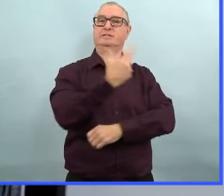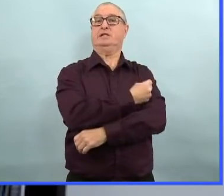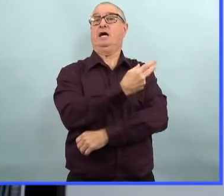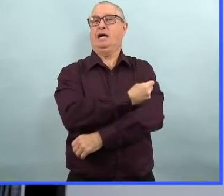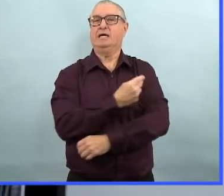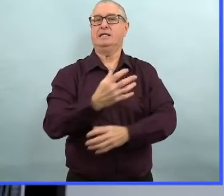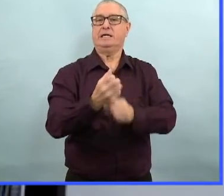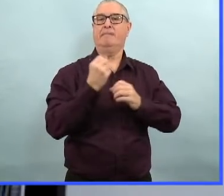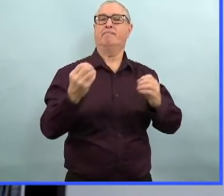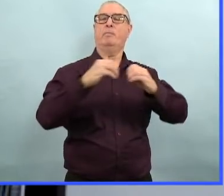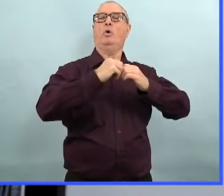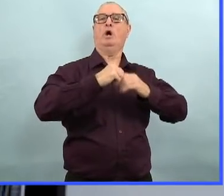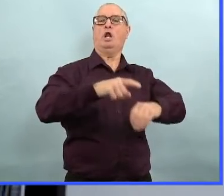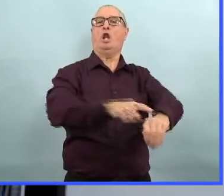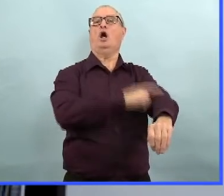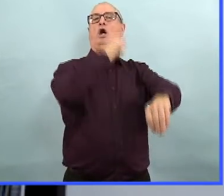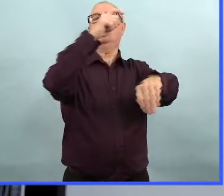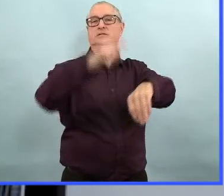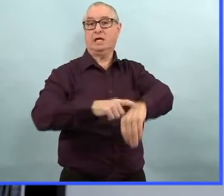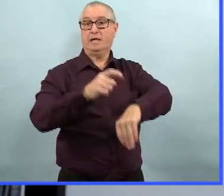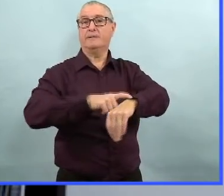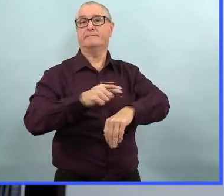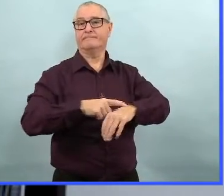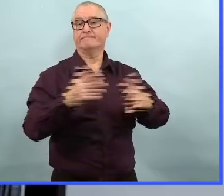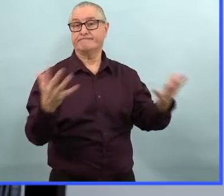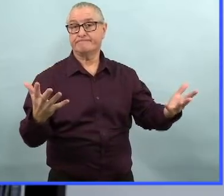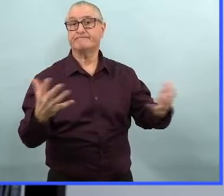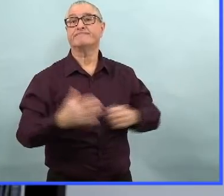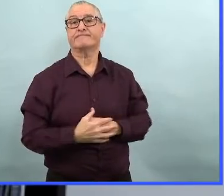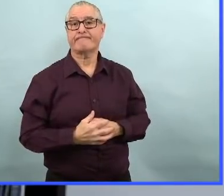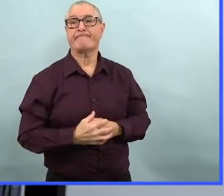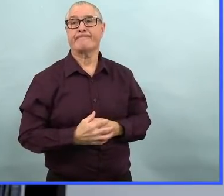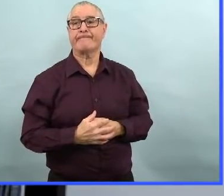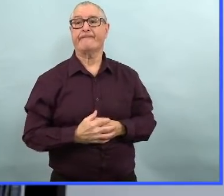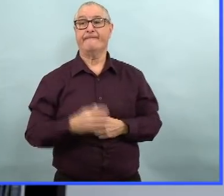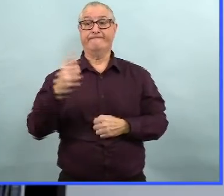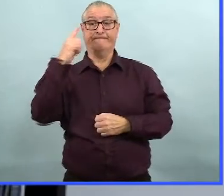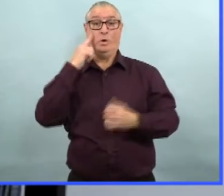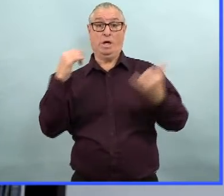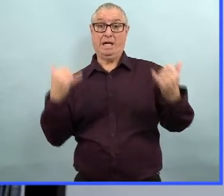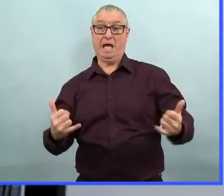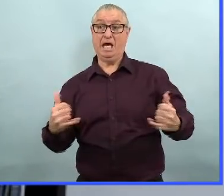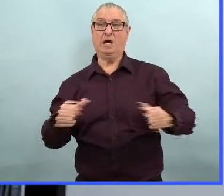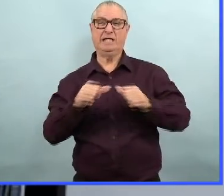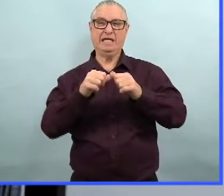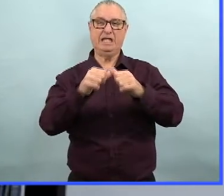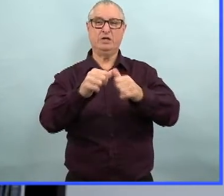especially for older adults so we're gonna for now continue to follow nasi's guidance on this